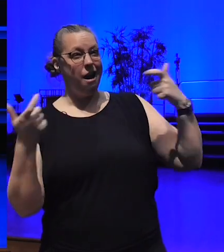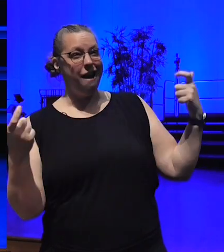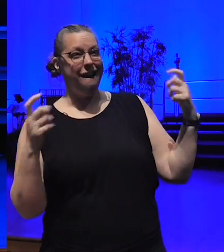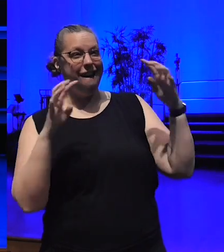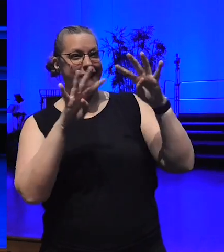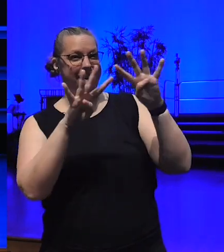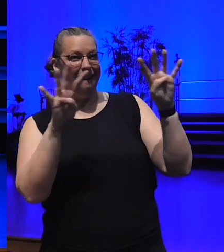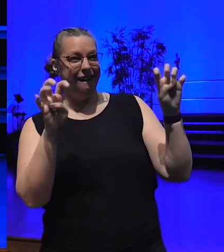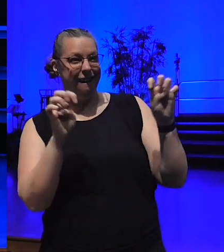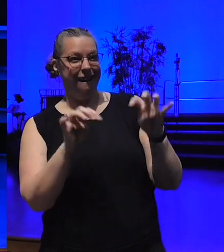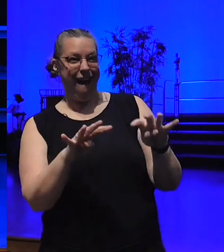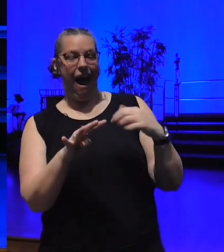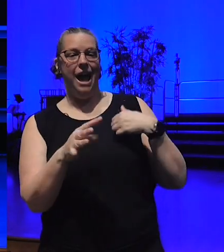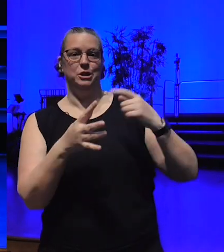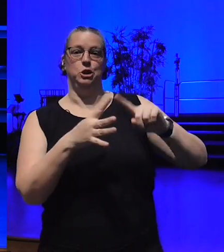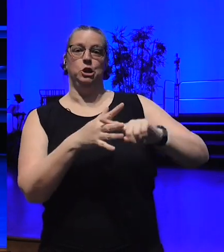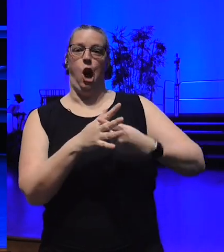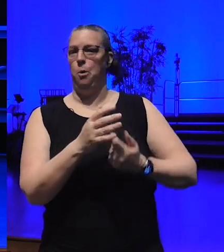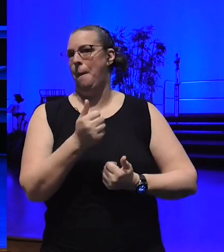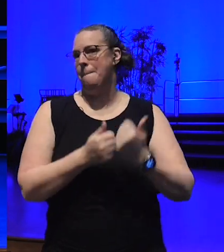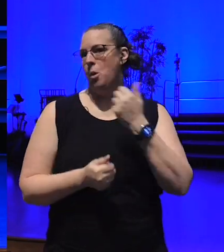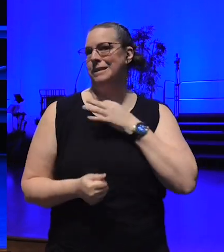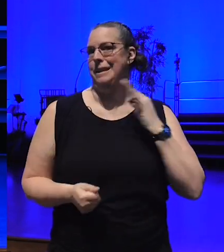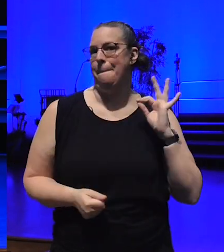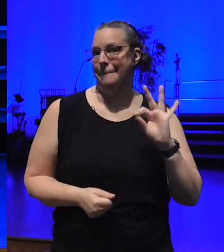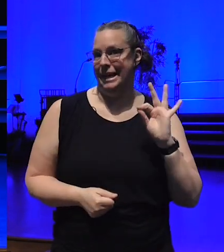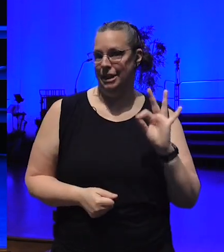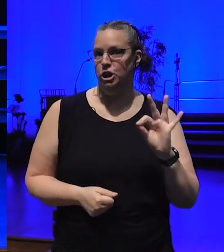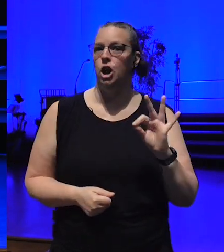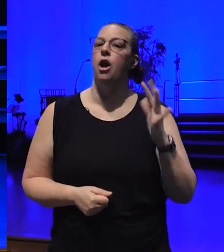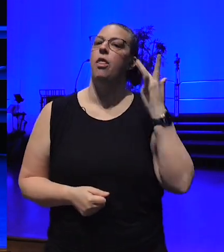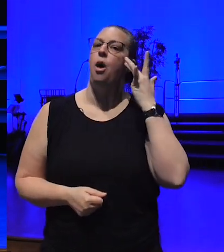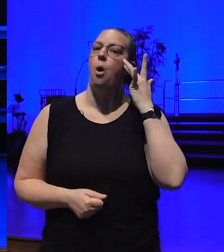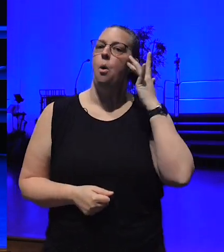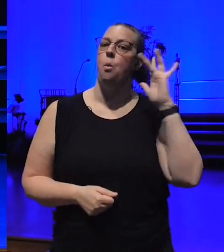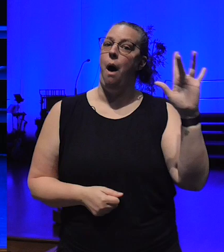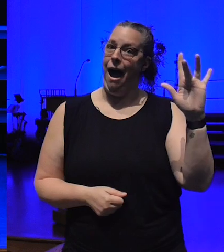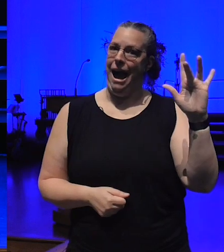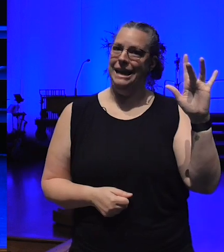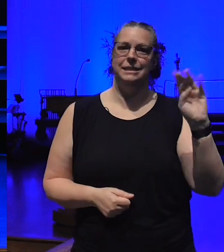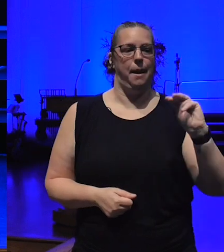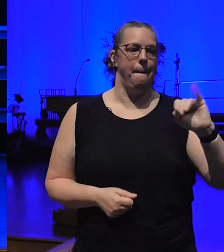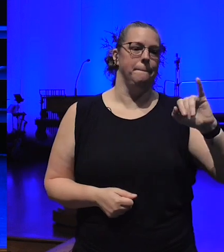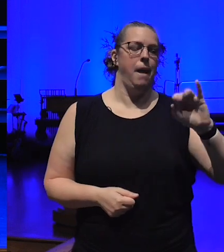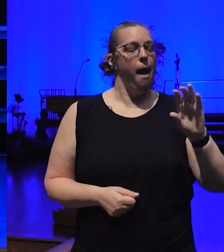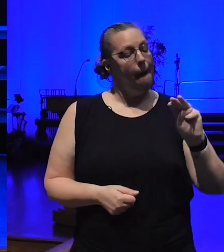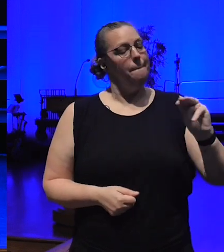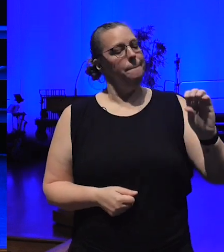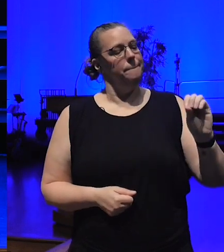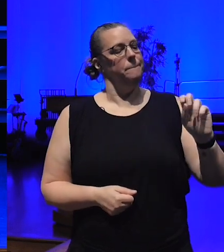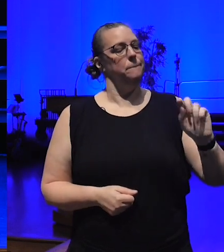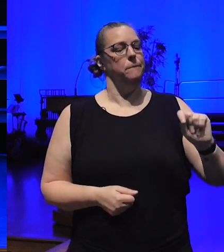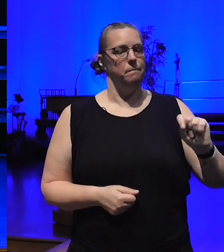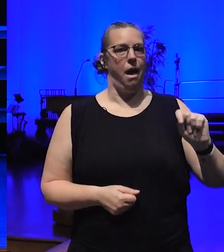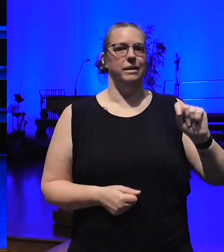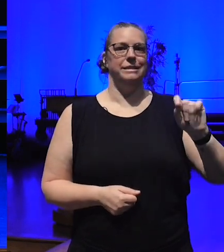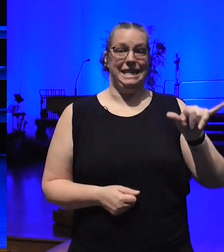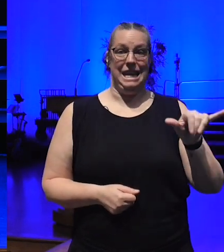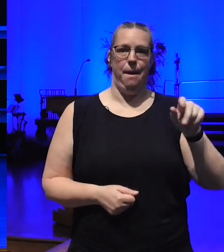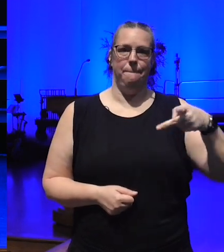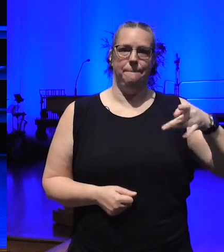like to start where most ministers do the uh wise Lads of Monty Python who in the